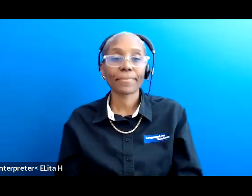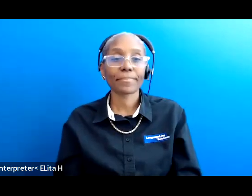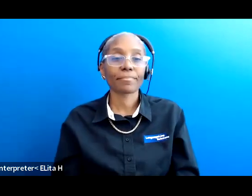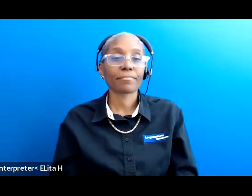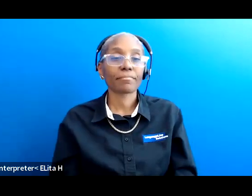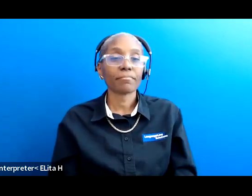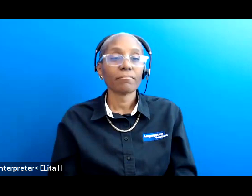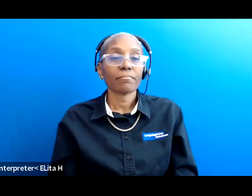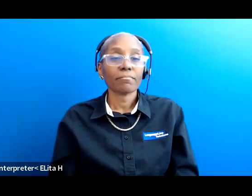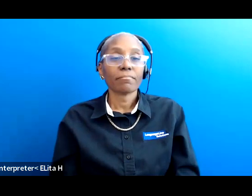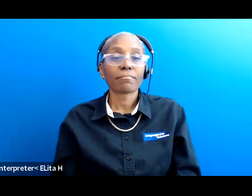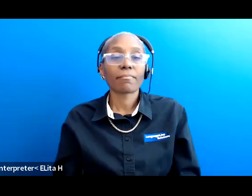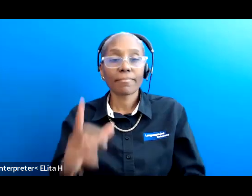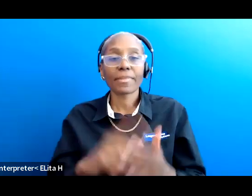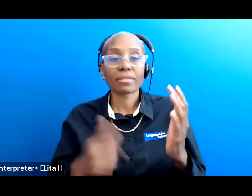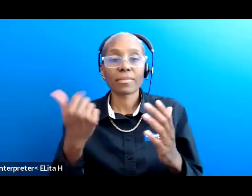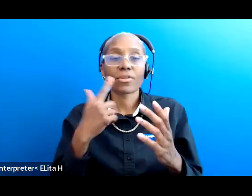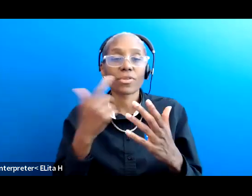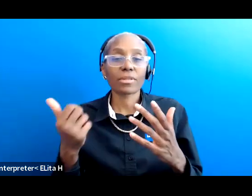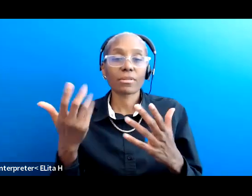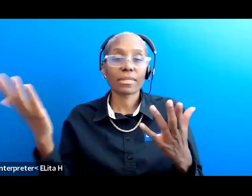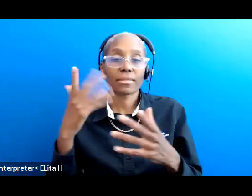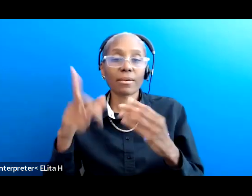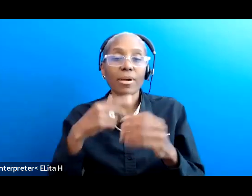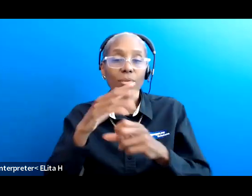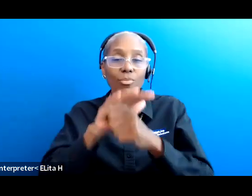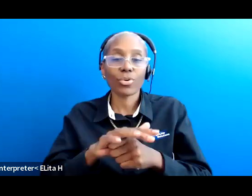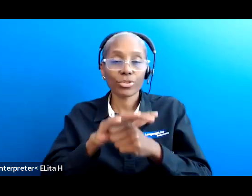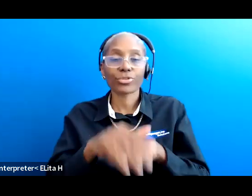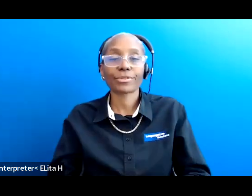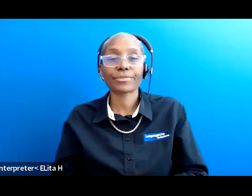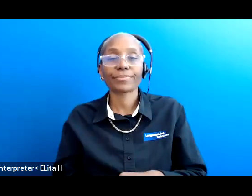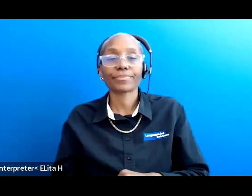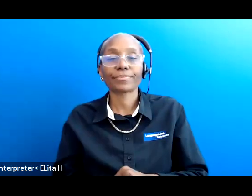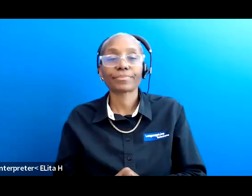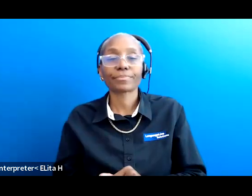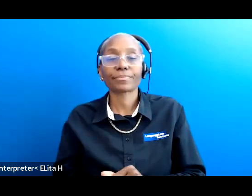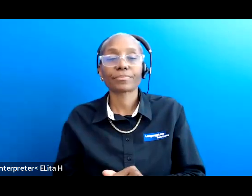What are some of the other things about pressure? Which pressure cushion is the best?